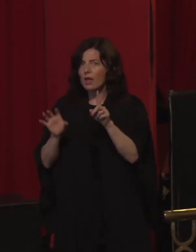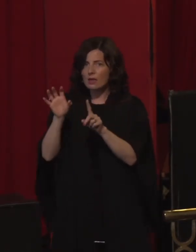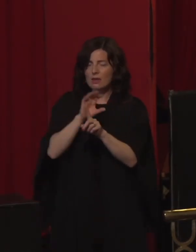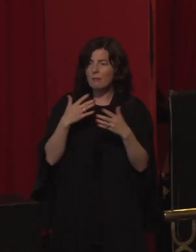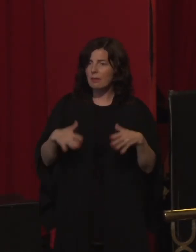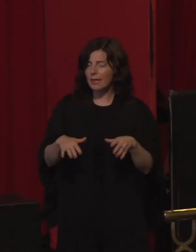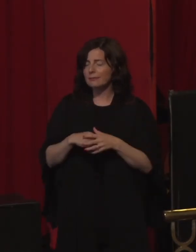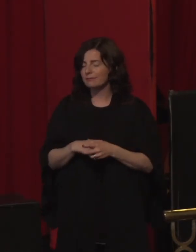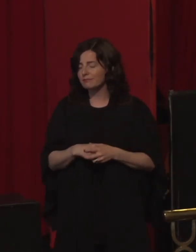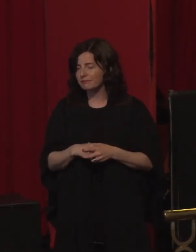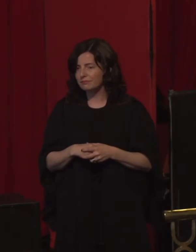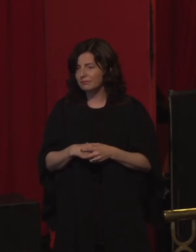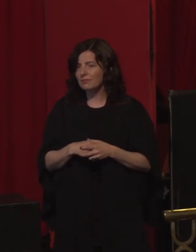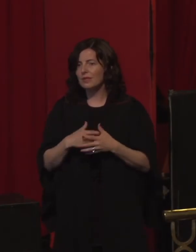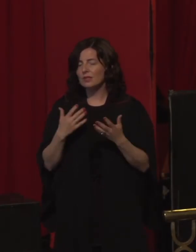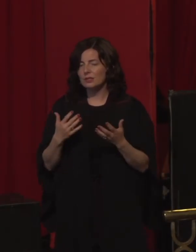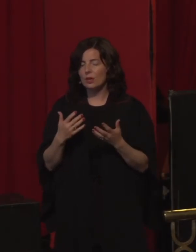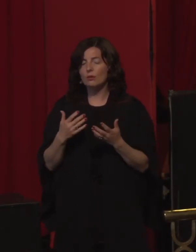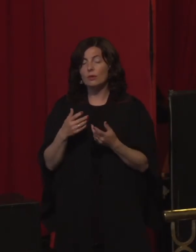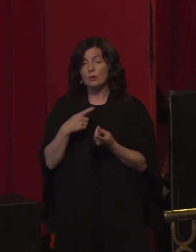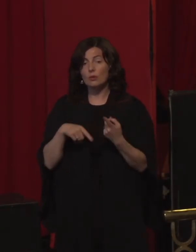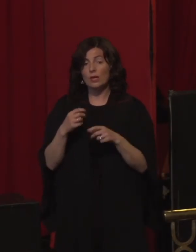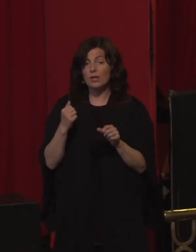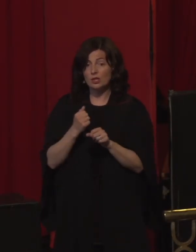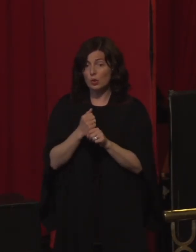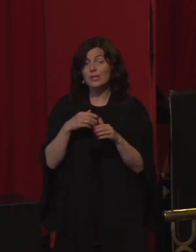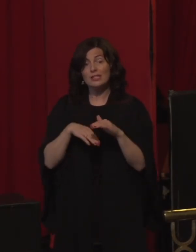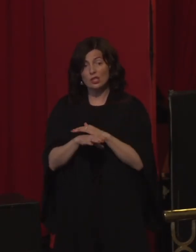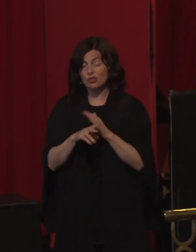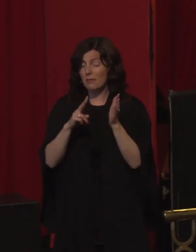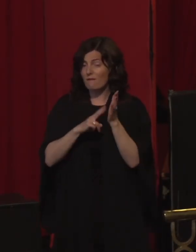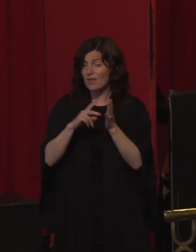Some fellow students and I are currently doing an internship with VCCP stoke academy,